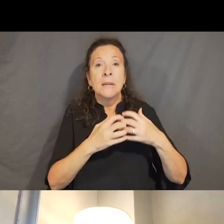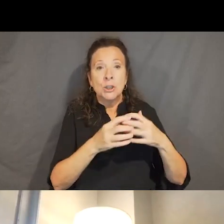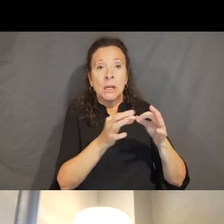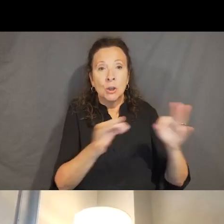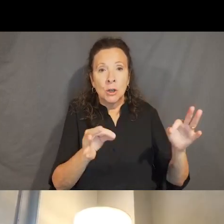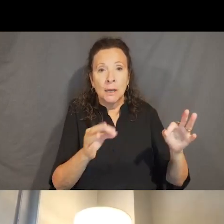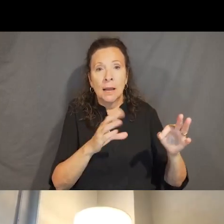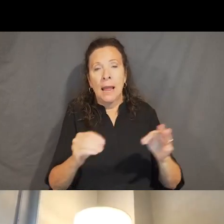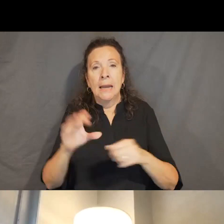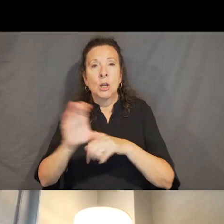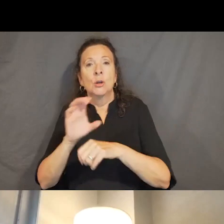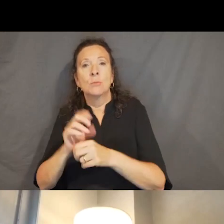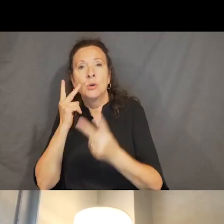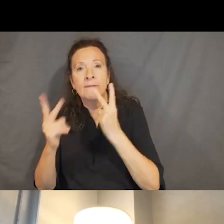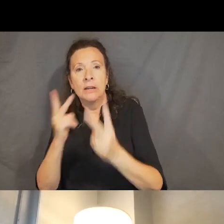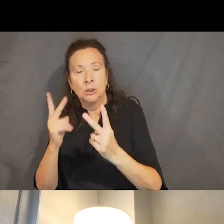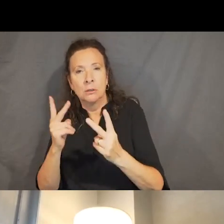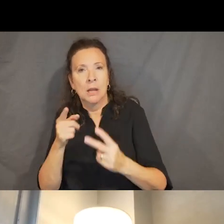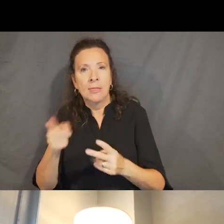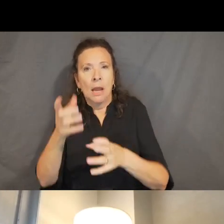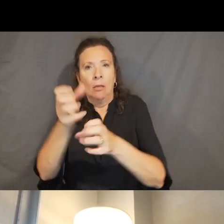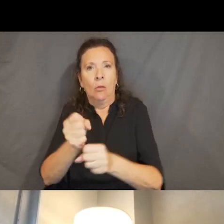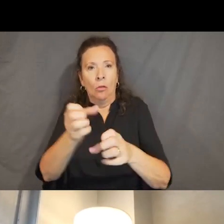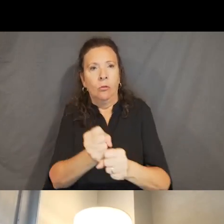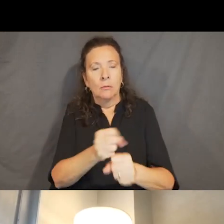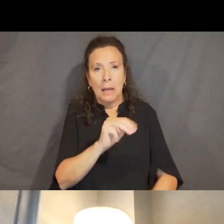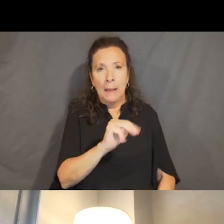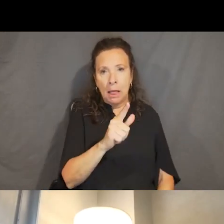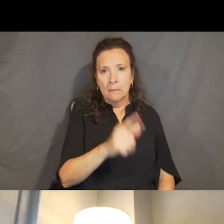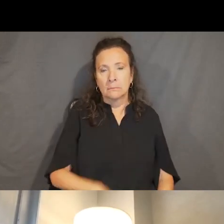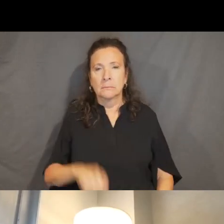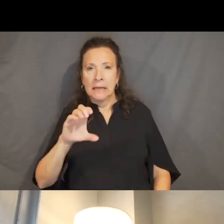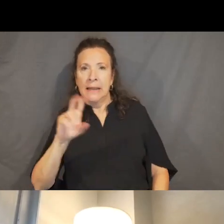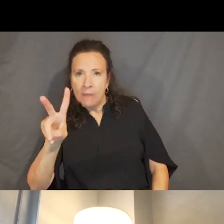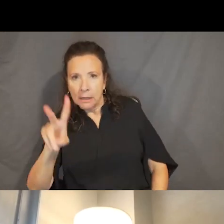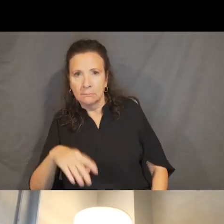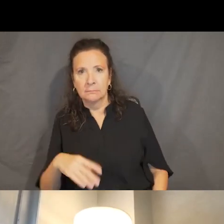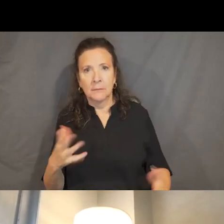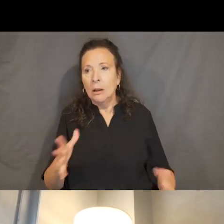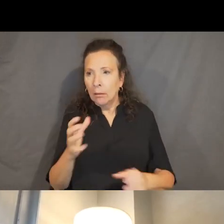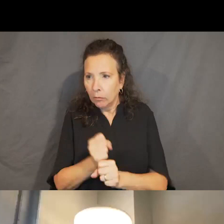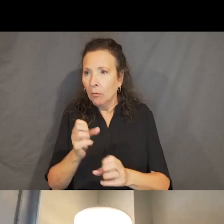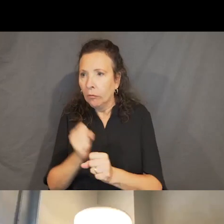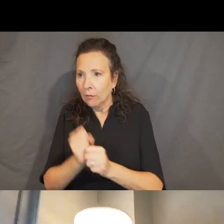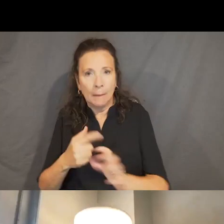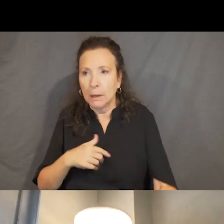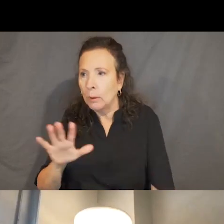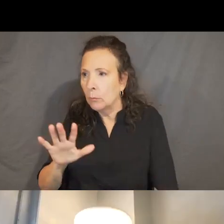And then they don't even use the whole word, they start saying ML or CV, and I am like, ugh, I'm not